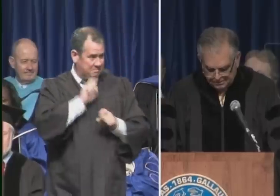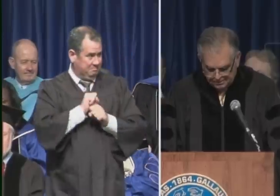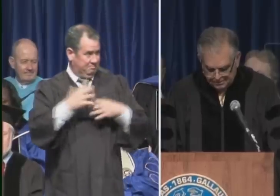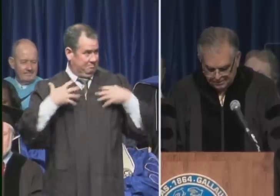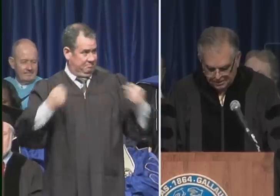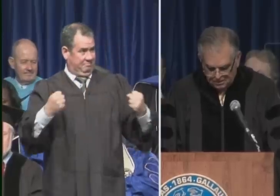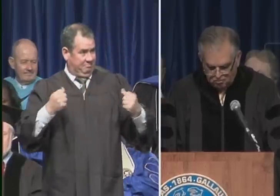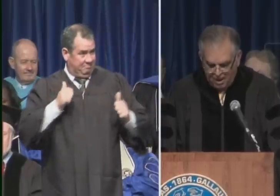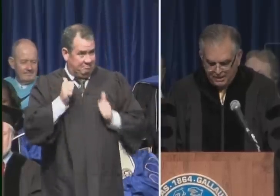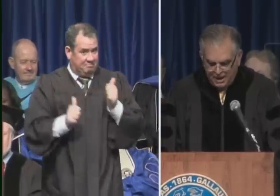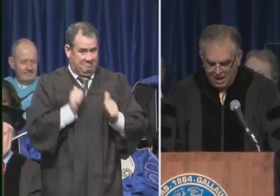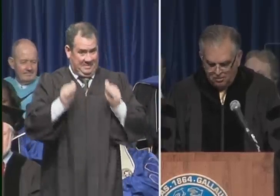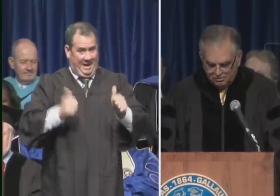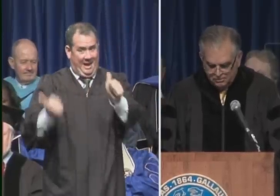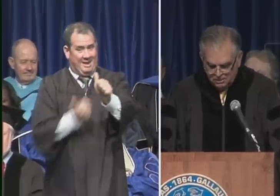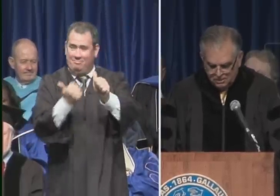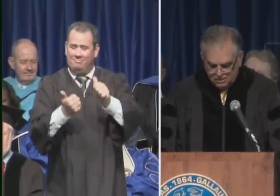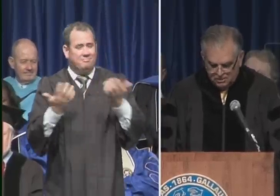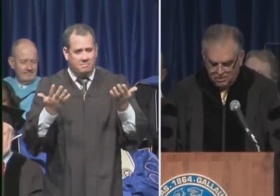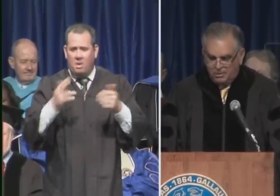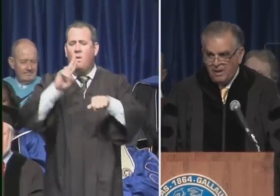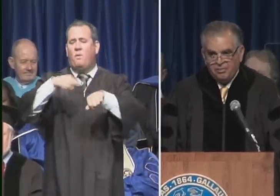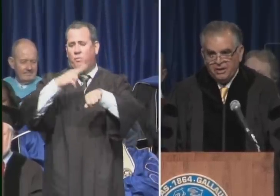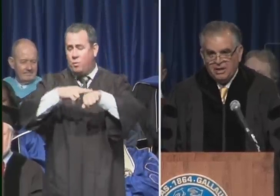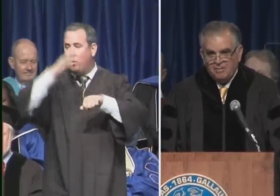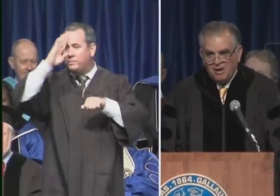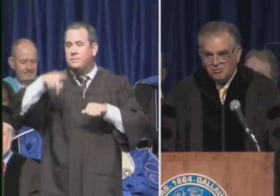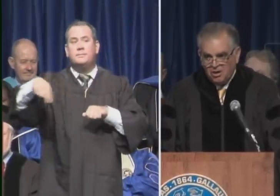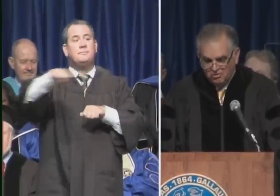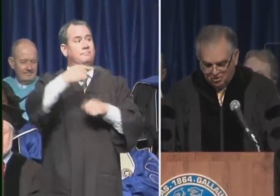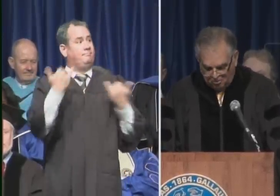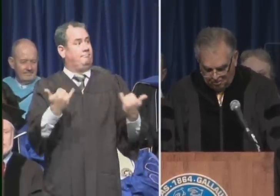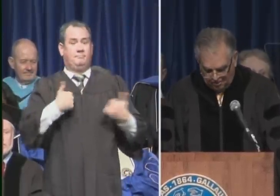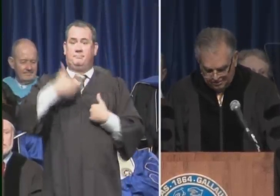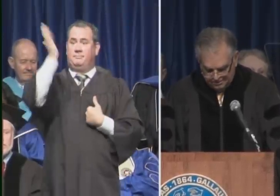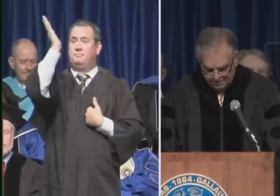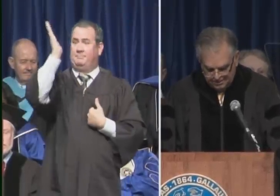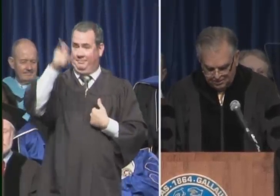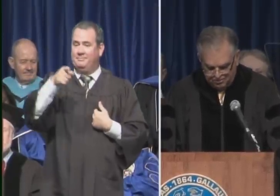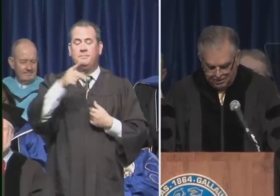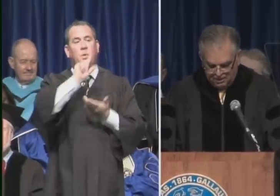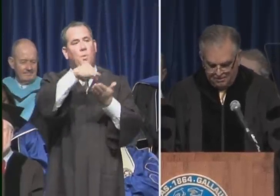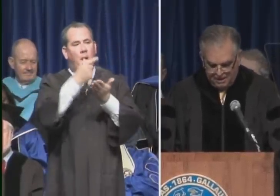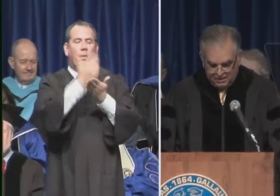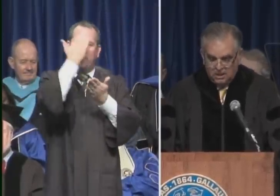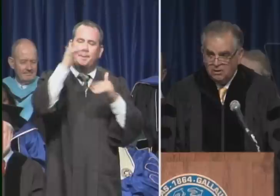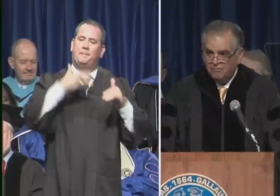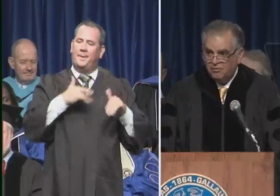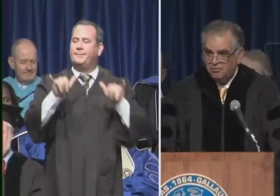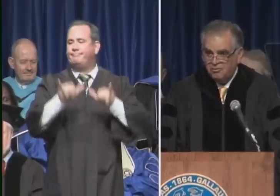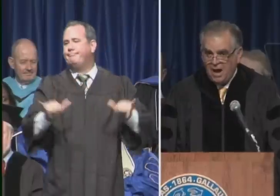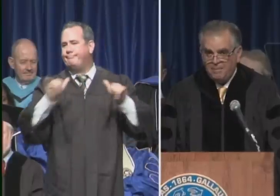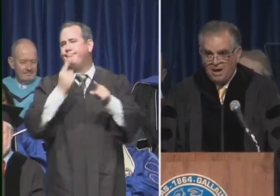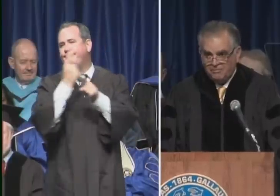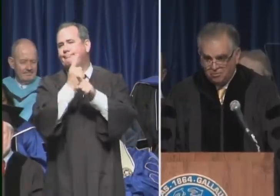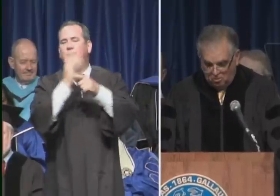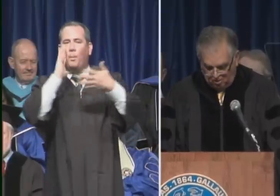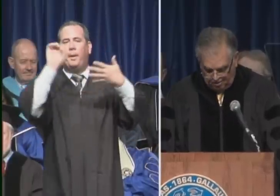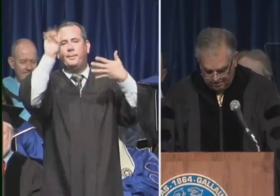Right now you're not thinking about changing the world, you're thinking about getting your first job out of school.